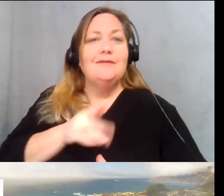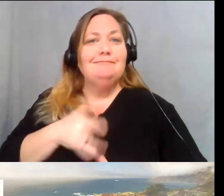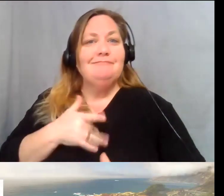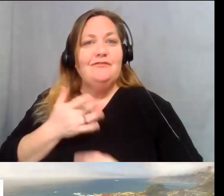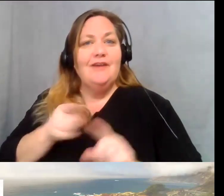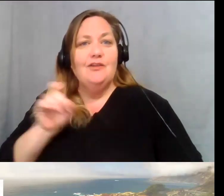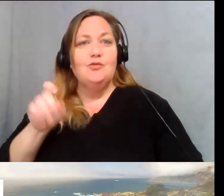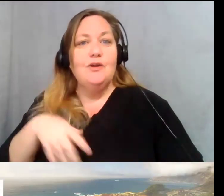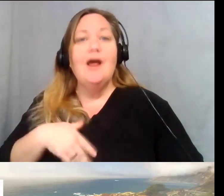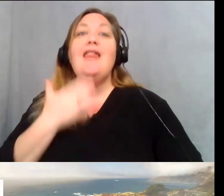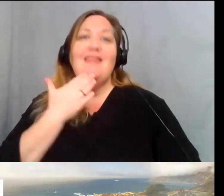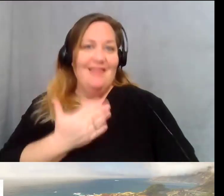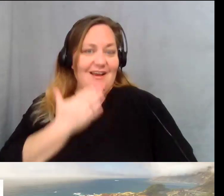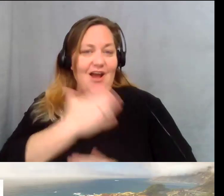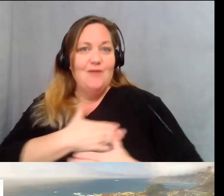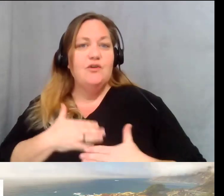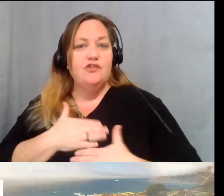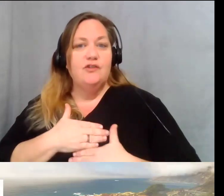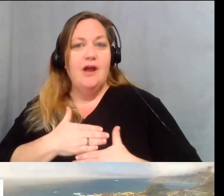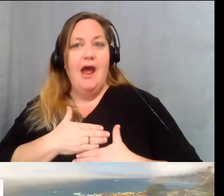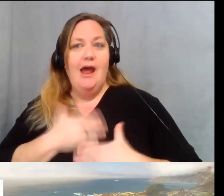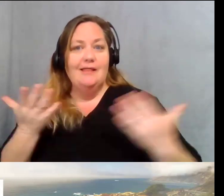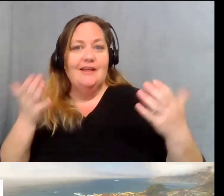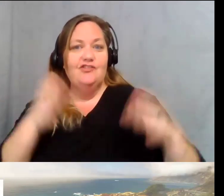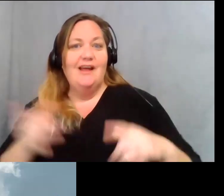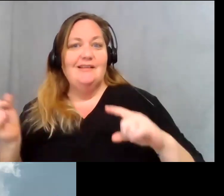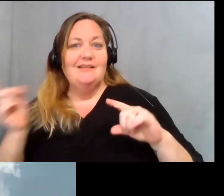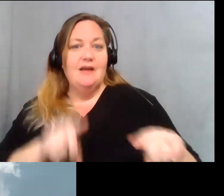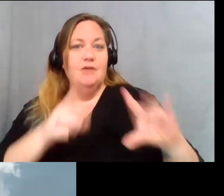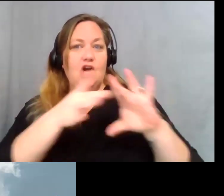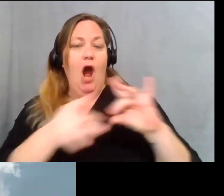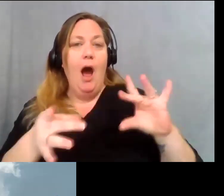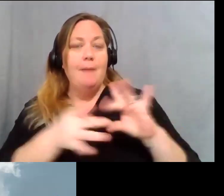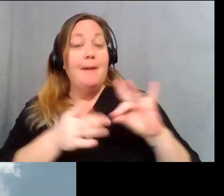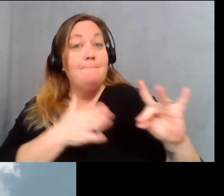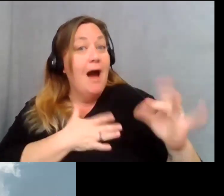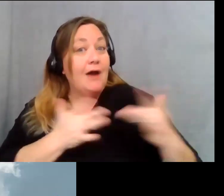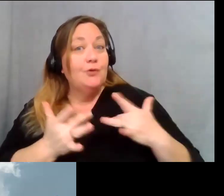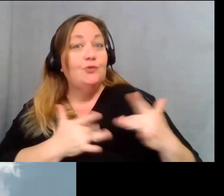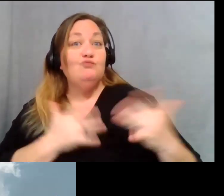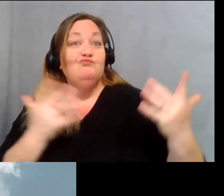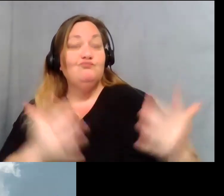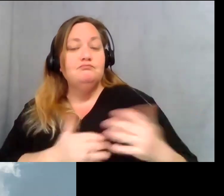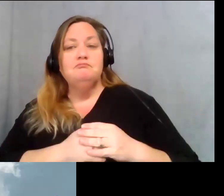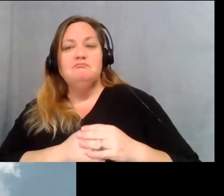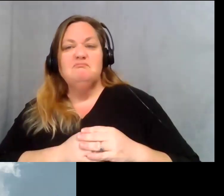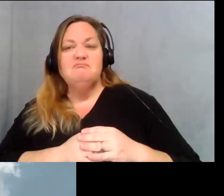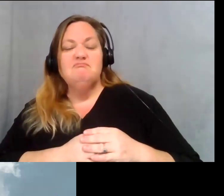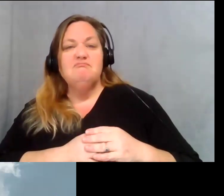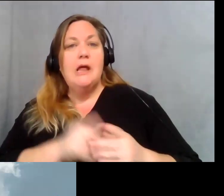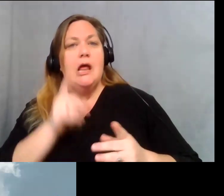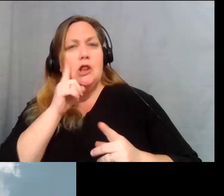Thank you very much. I appreciate the chance to comment. My concern is that it looks to me that